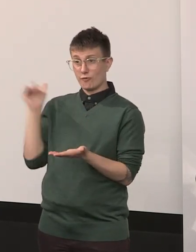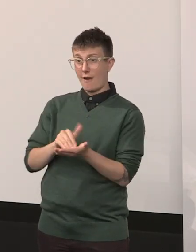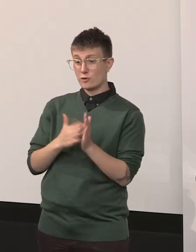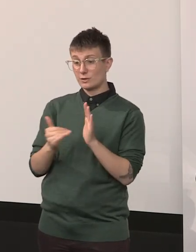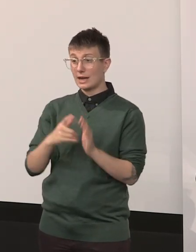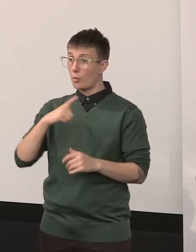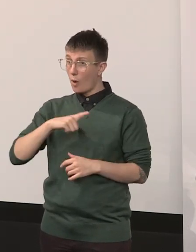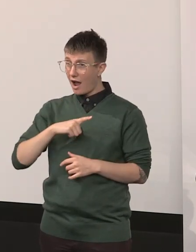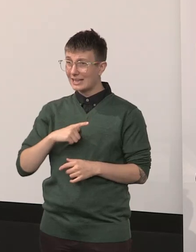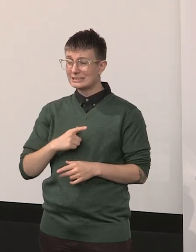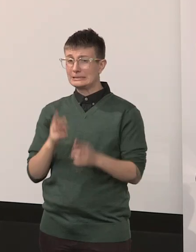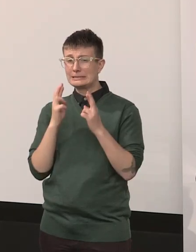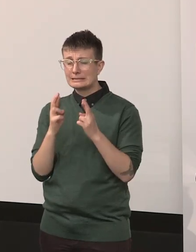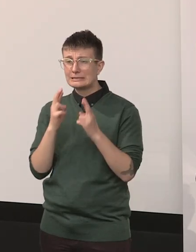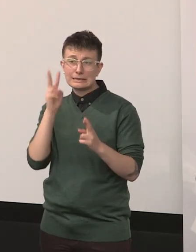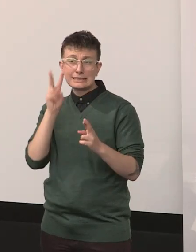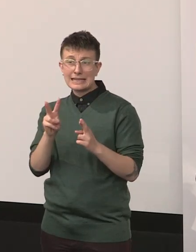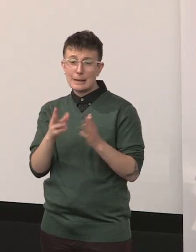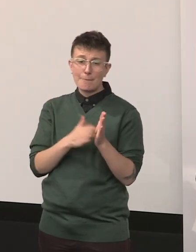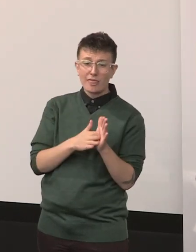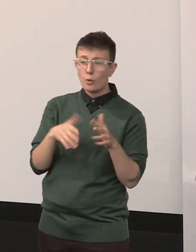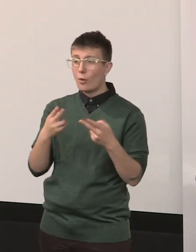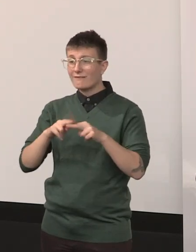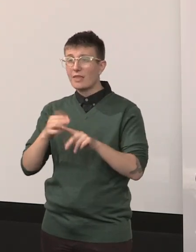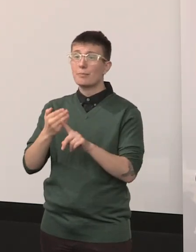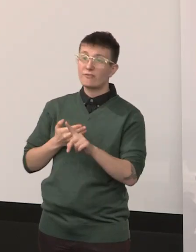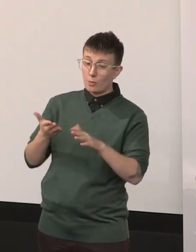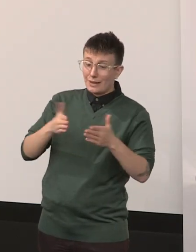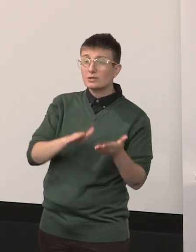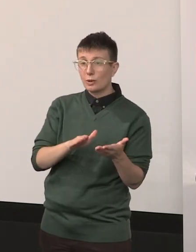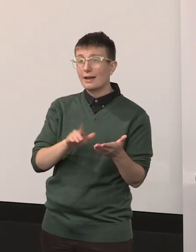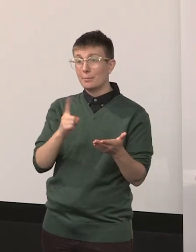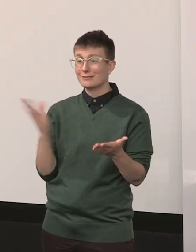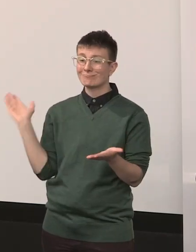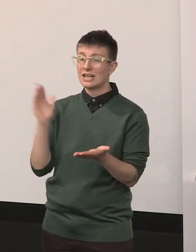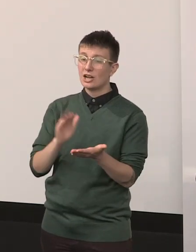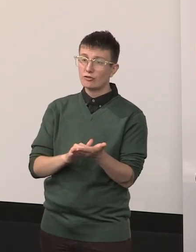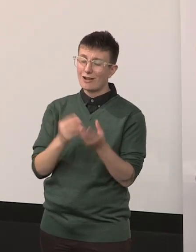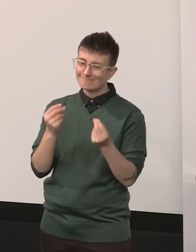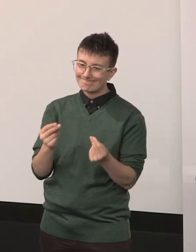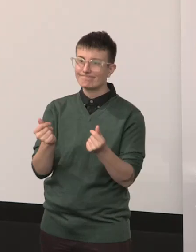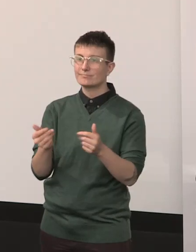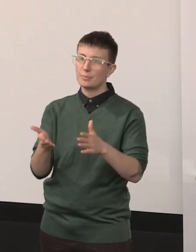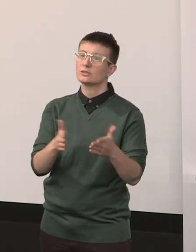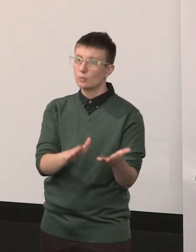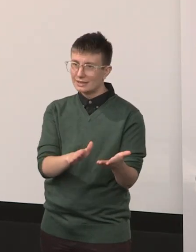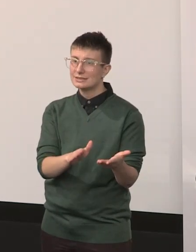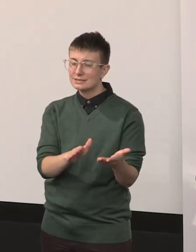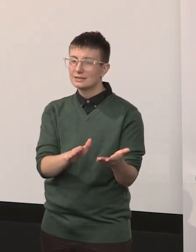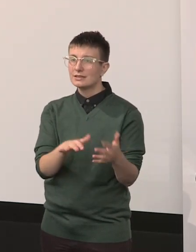parent - remembering they were here, hoping to see their dying parent, and the person died overnight. And so our team worked as quickly as